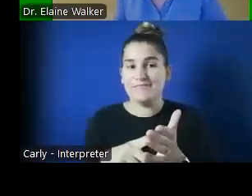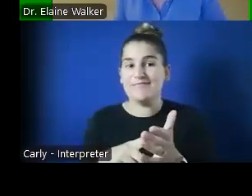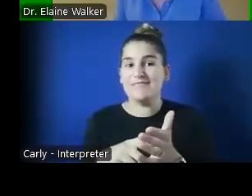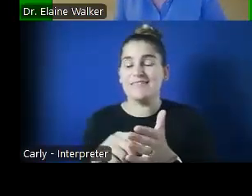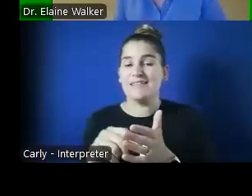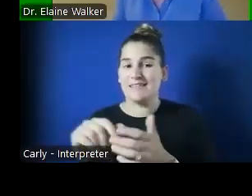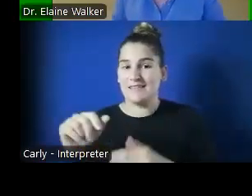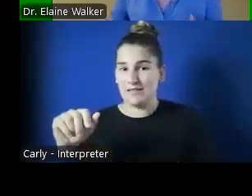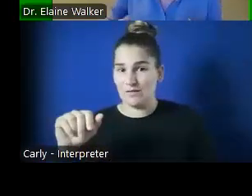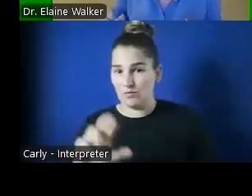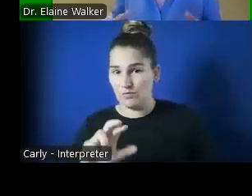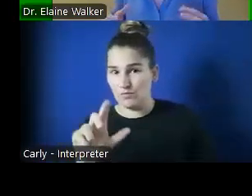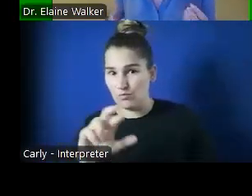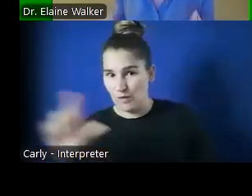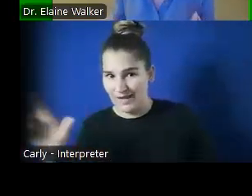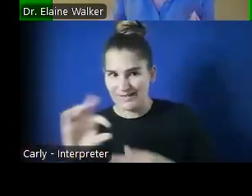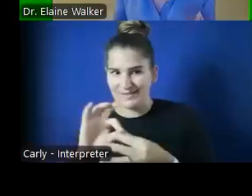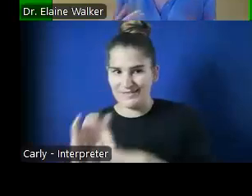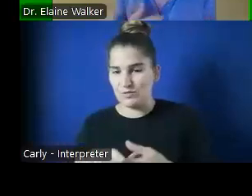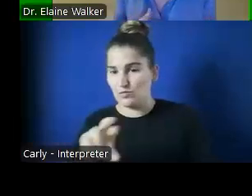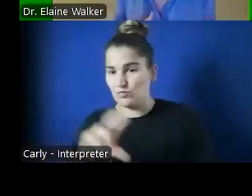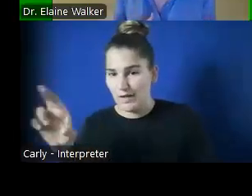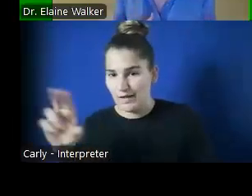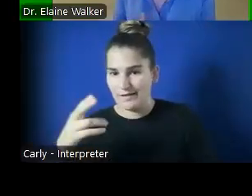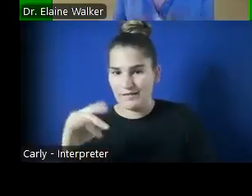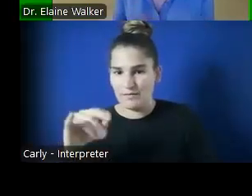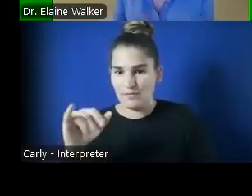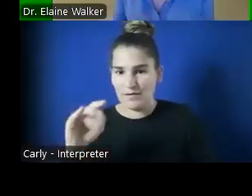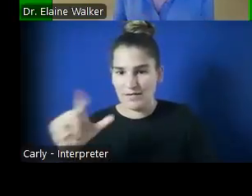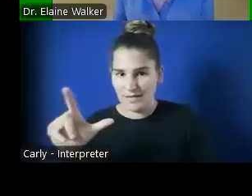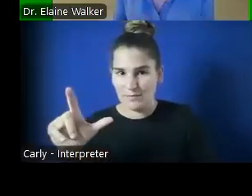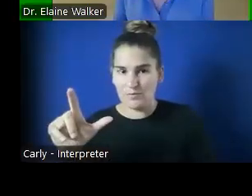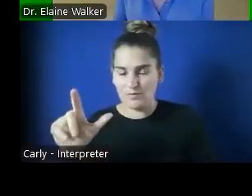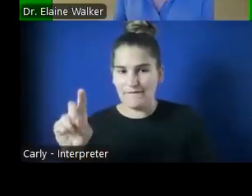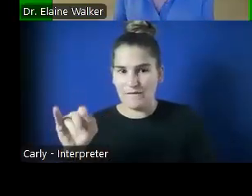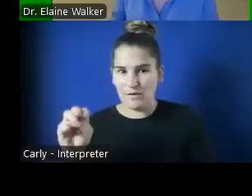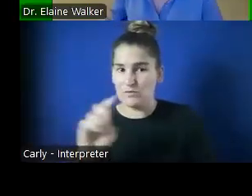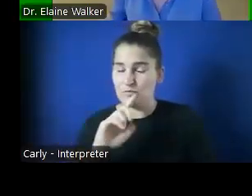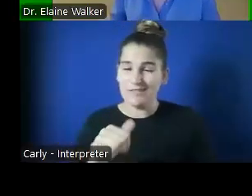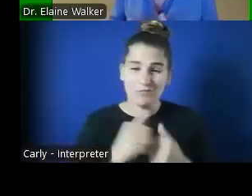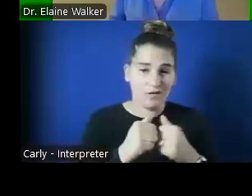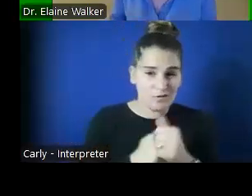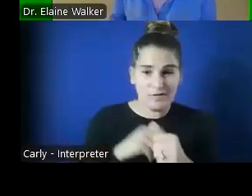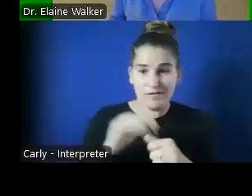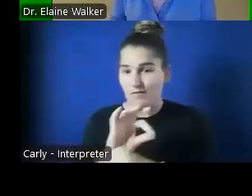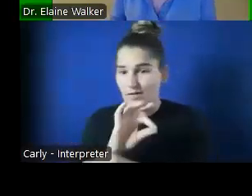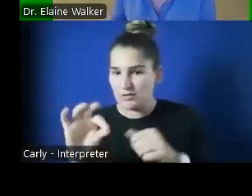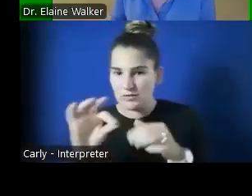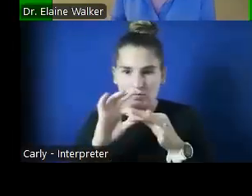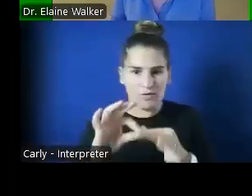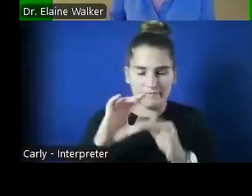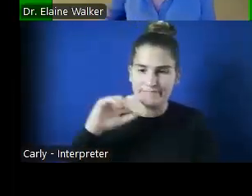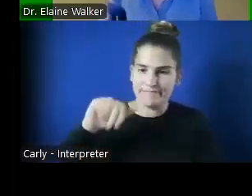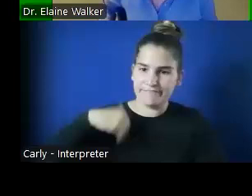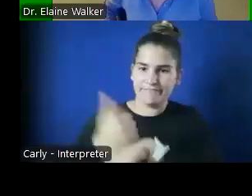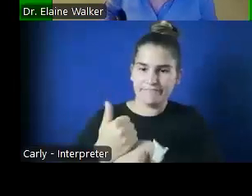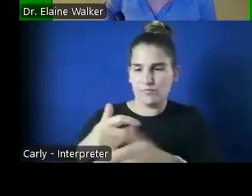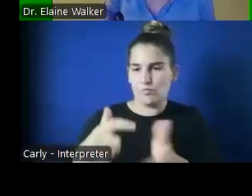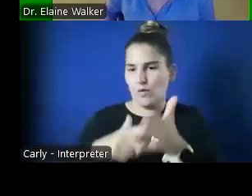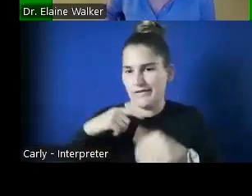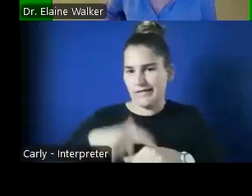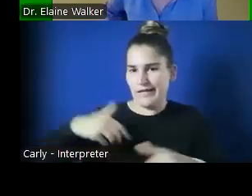volume so structure function relationships that are established over time and may provide some